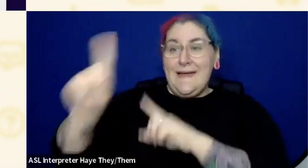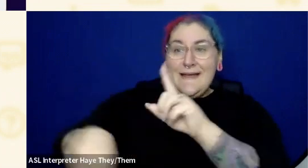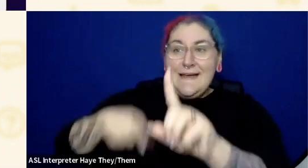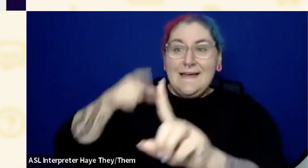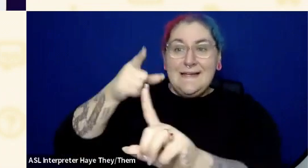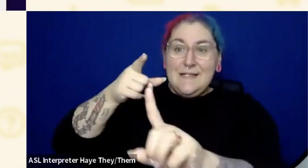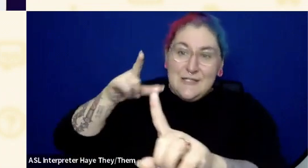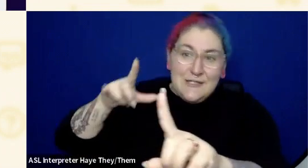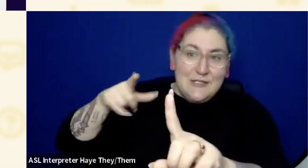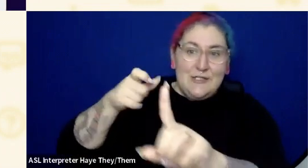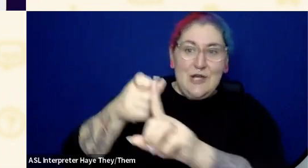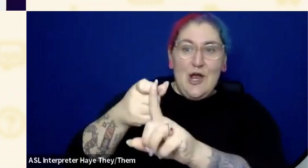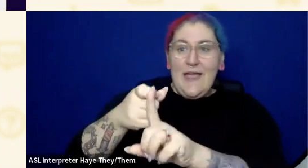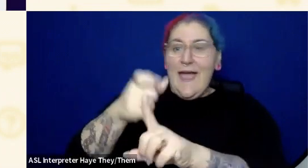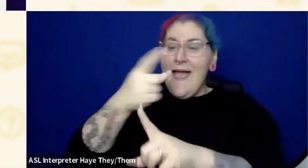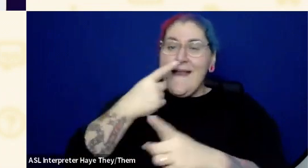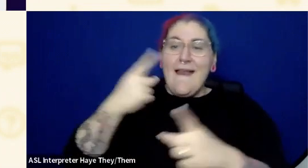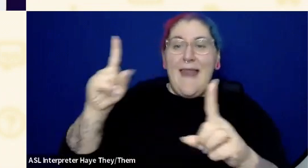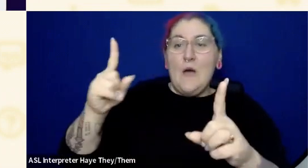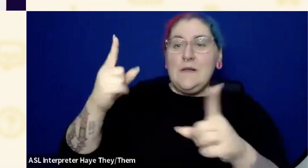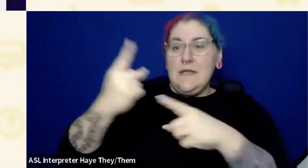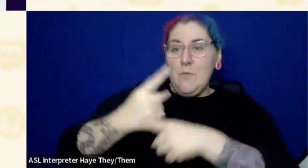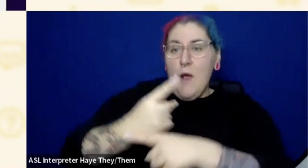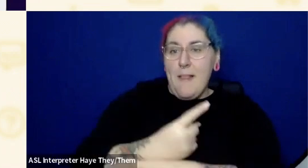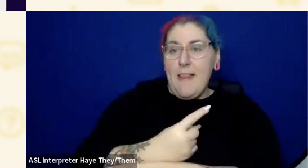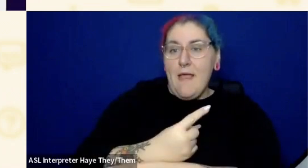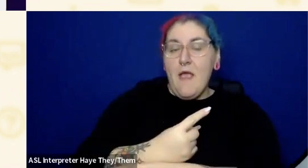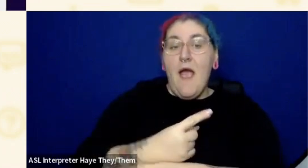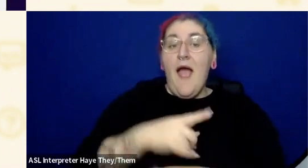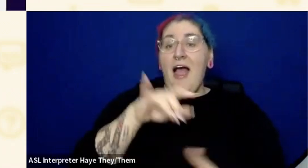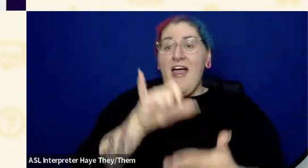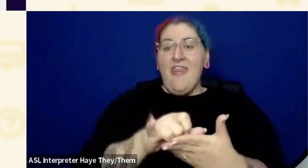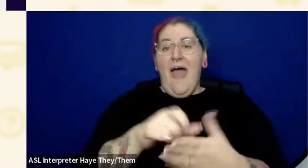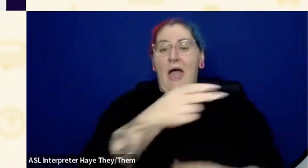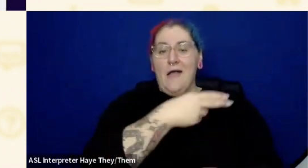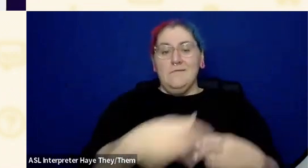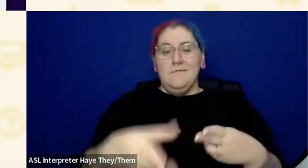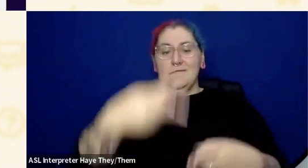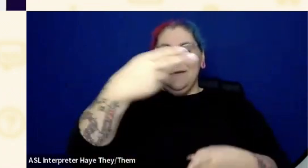A placeholder is used to give a hint about how to fill out a form.